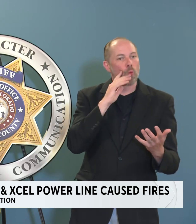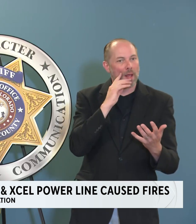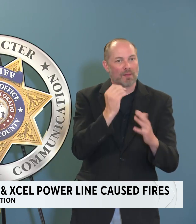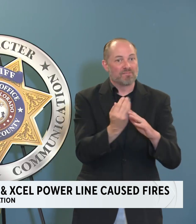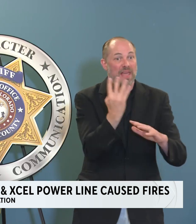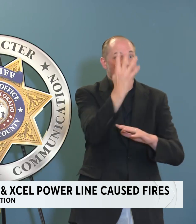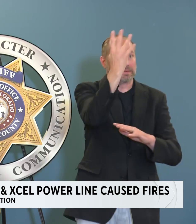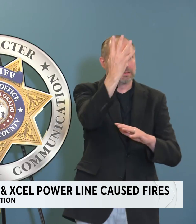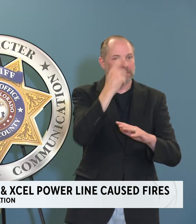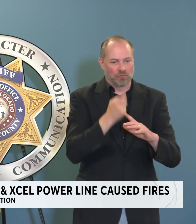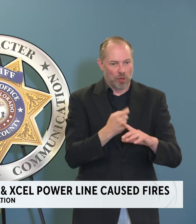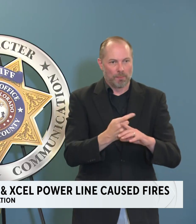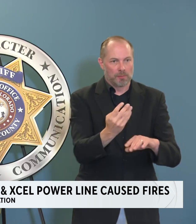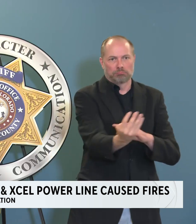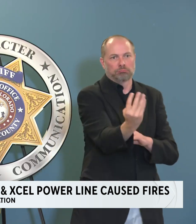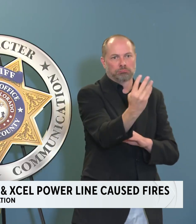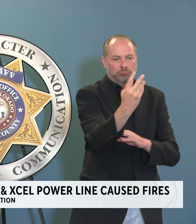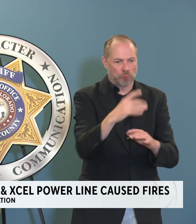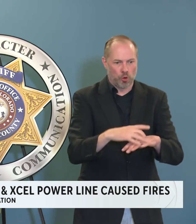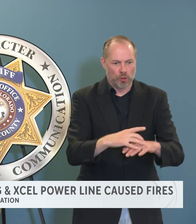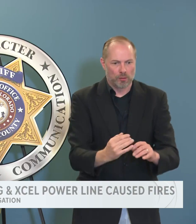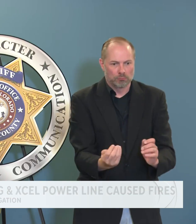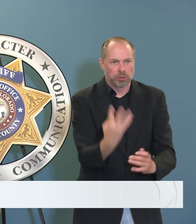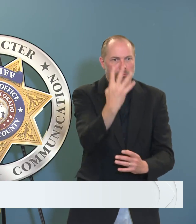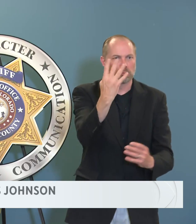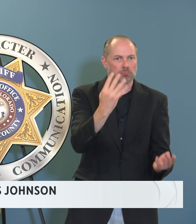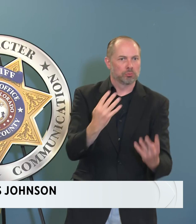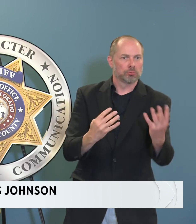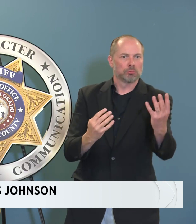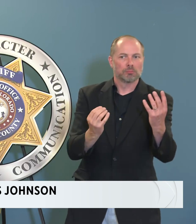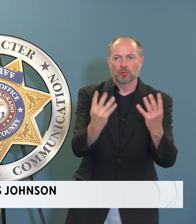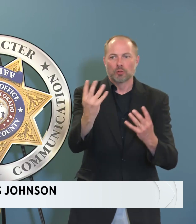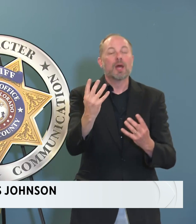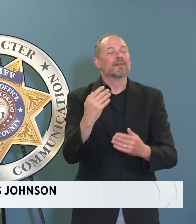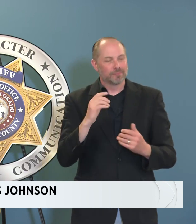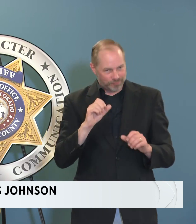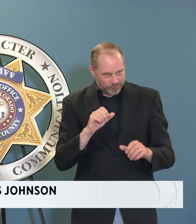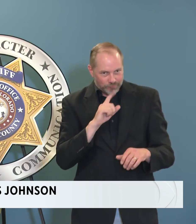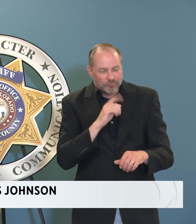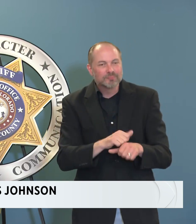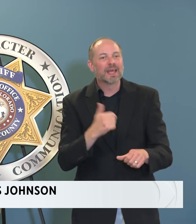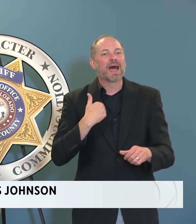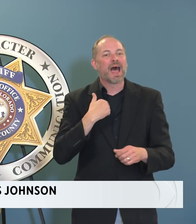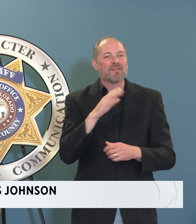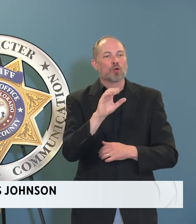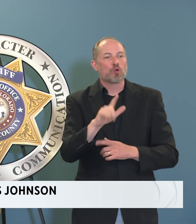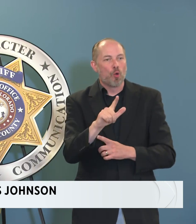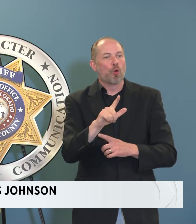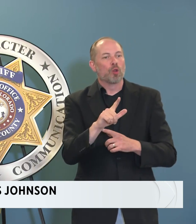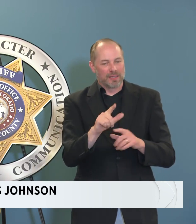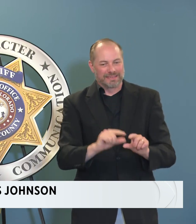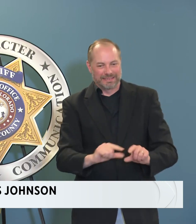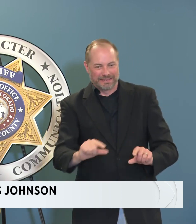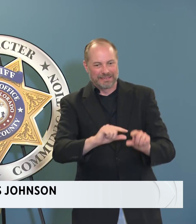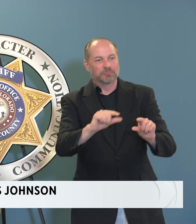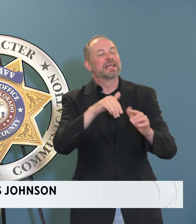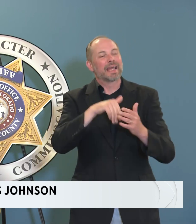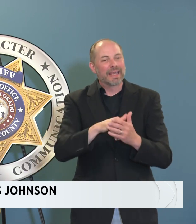OCCUR UNDER GROUND AND AS A COOL BURNS LAND SHIPS AND SURFACE VENTS ARE CREATED AS